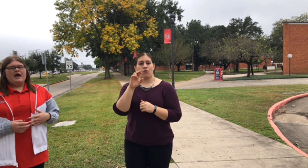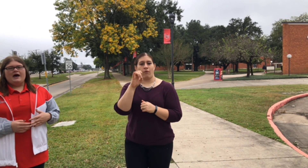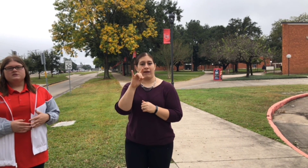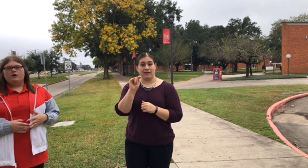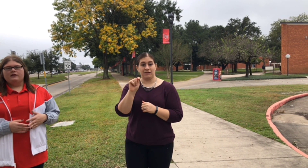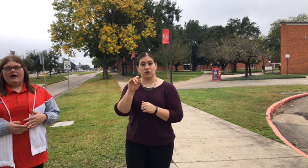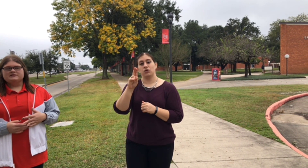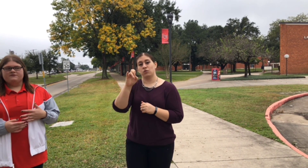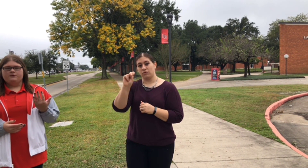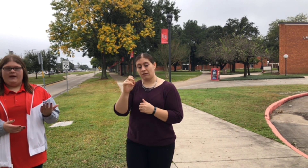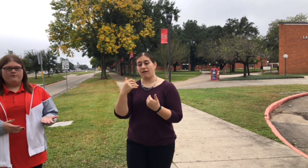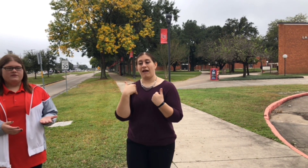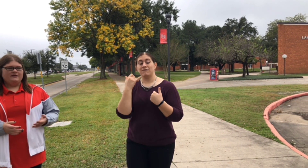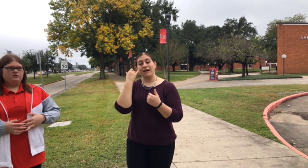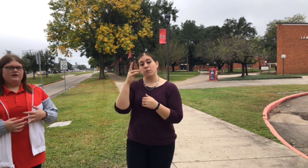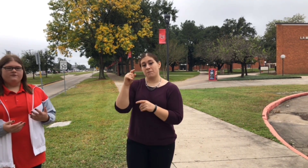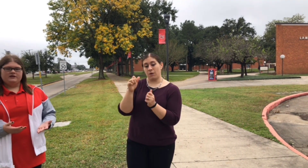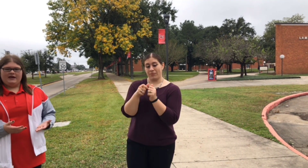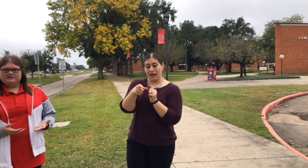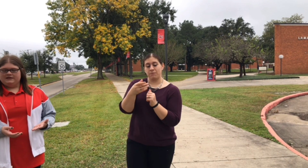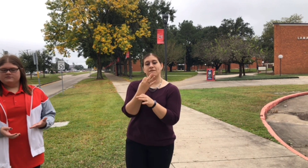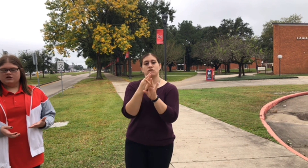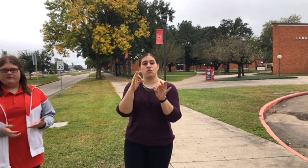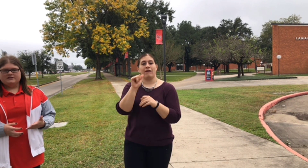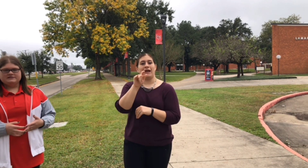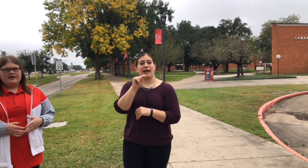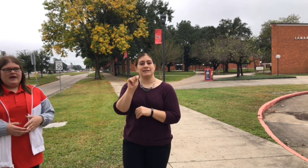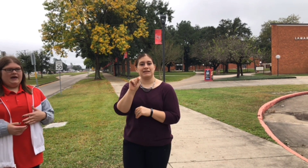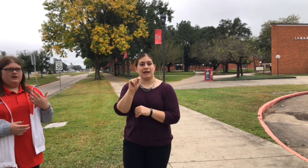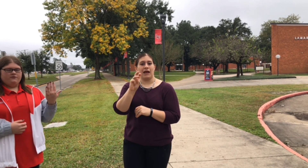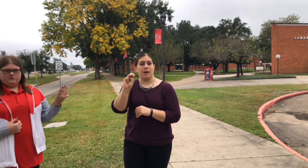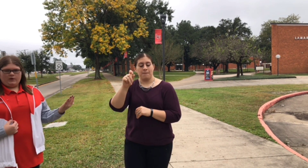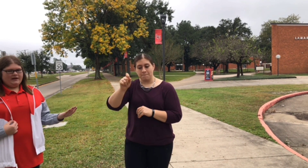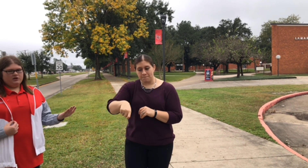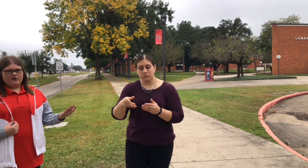If you bank with them then you get free ATM service and right here on